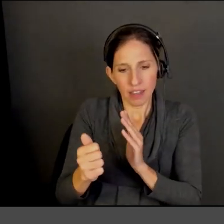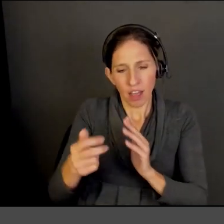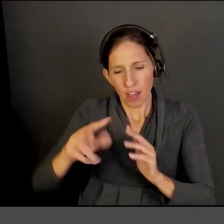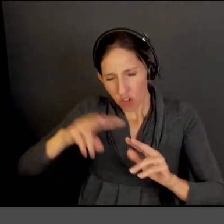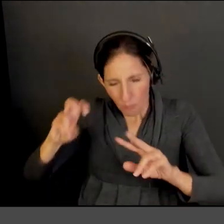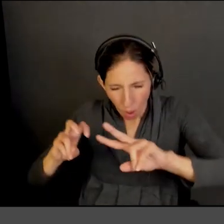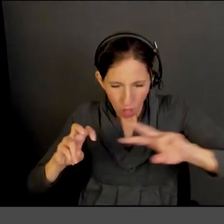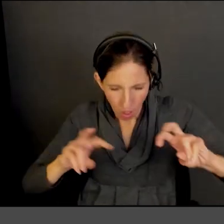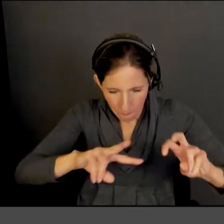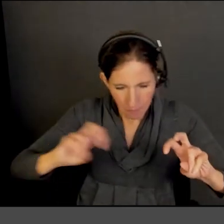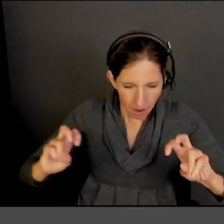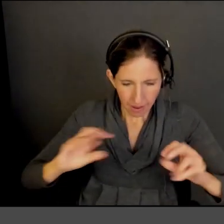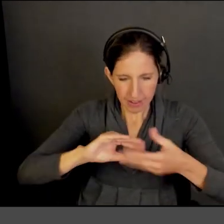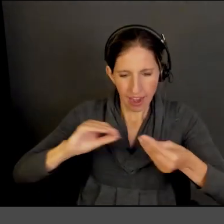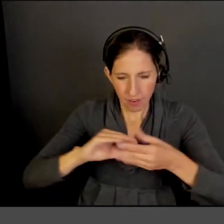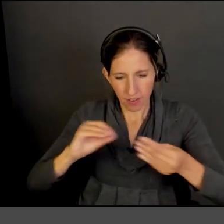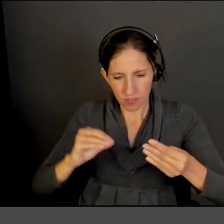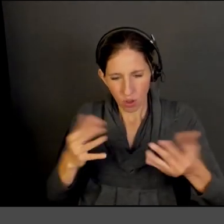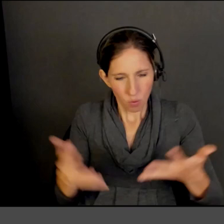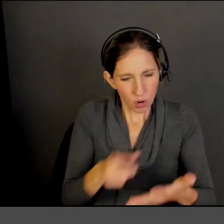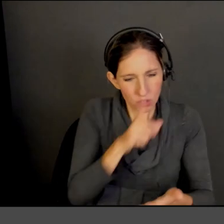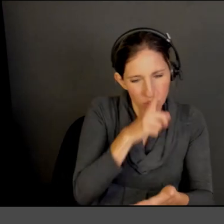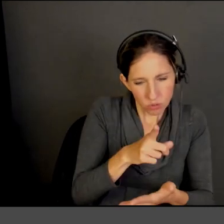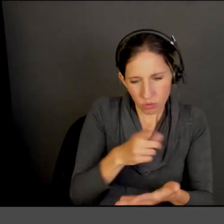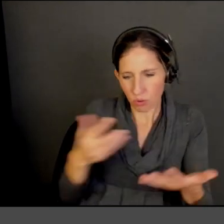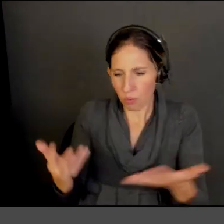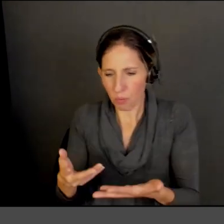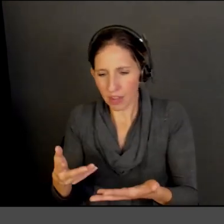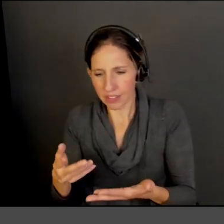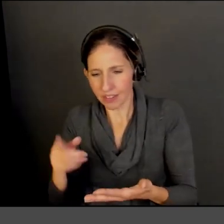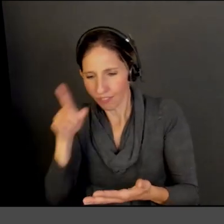AND YOU KEEP ARGUING ON THE FACTS, THE FACTS, THE FACTS.